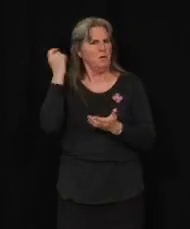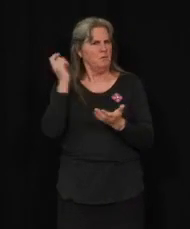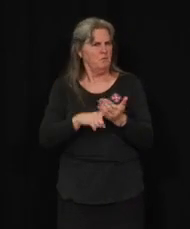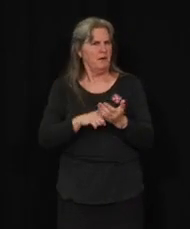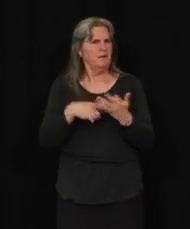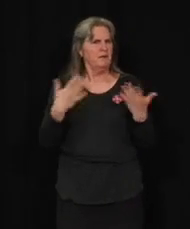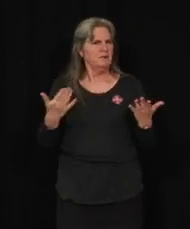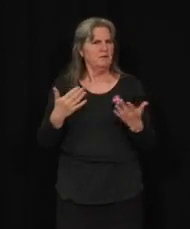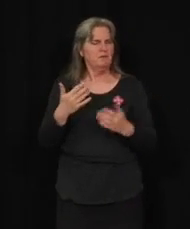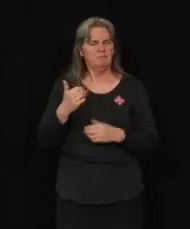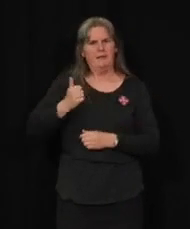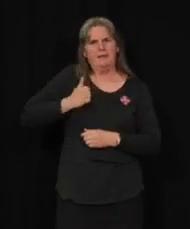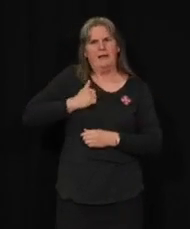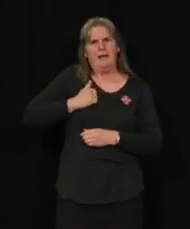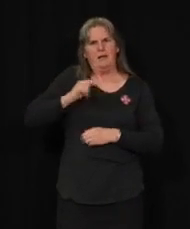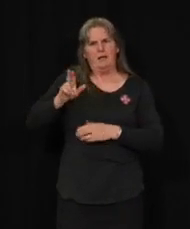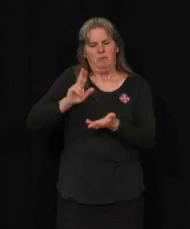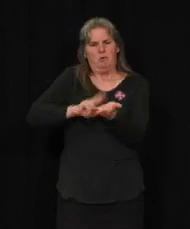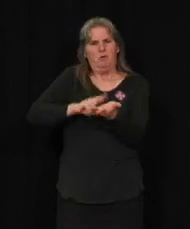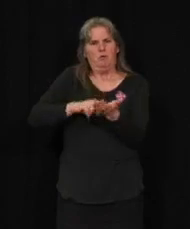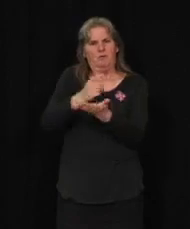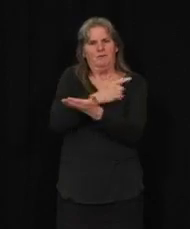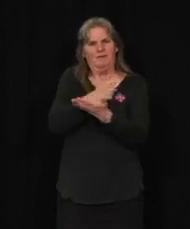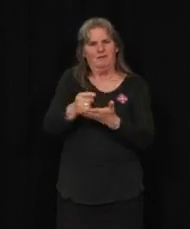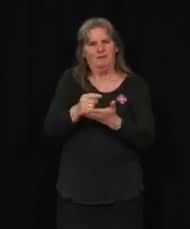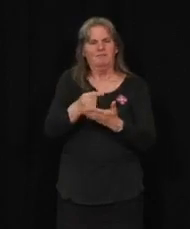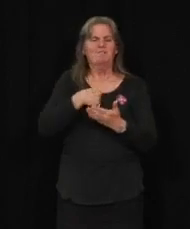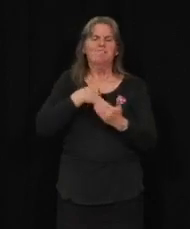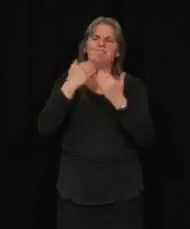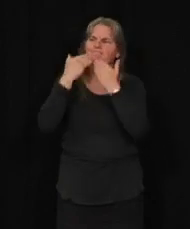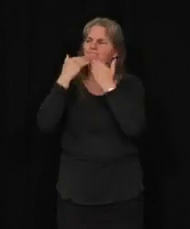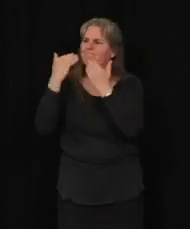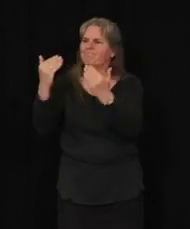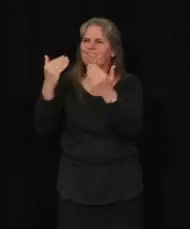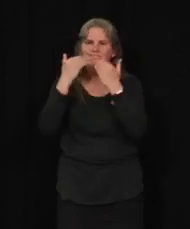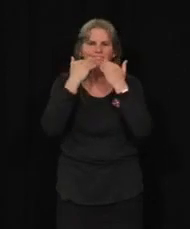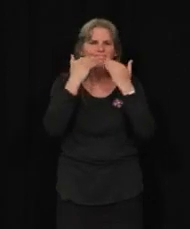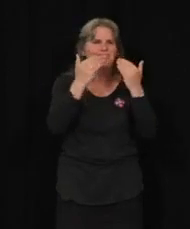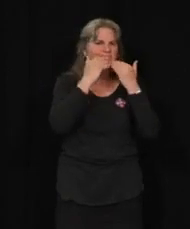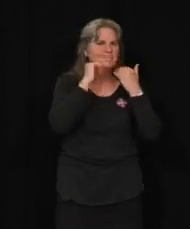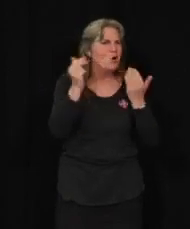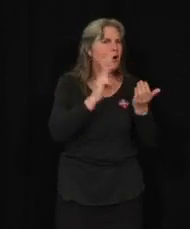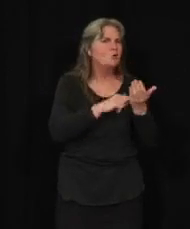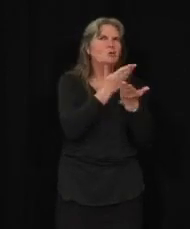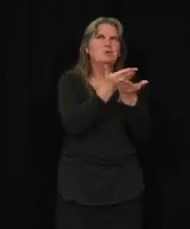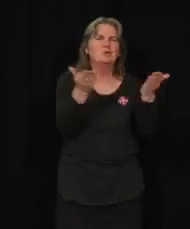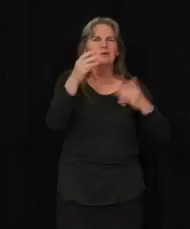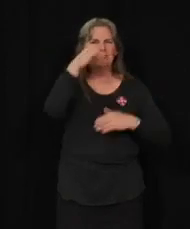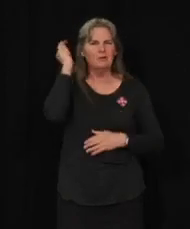national nursing week. And I too want to thank all of the nurses in Yukon. It is also the International